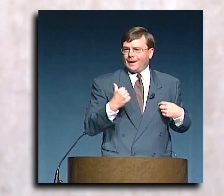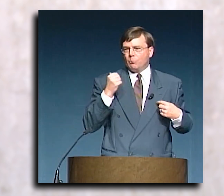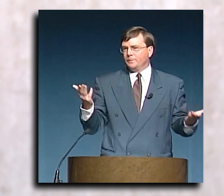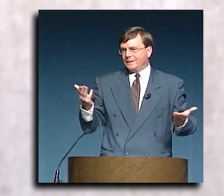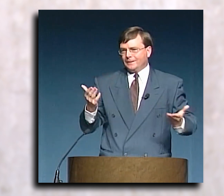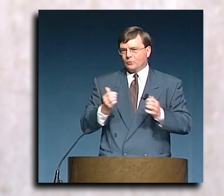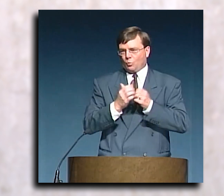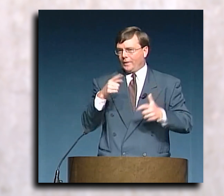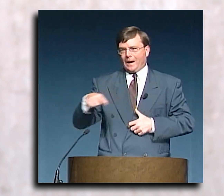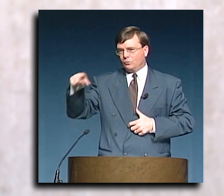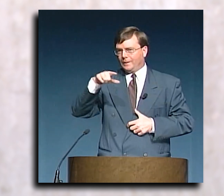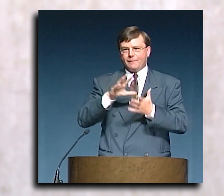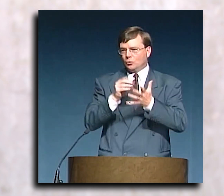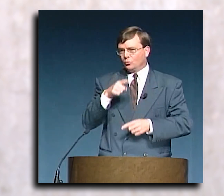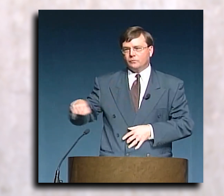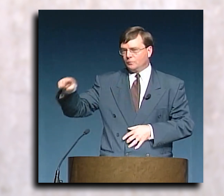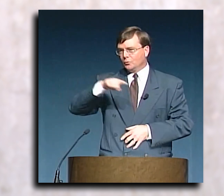I wouldn't be here without having learned from you.